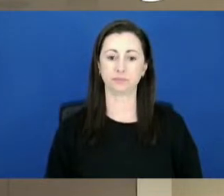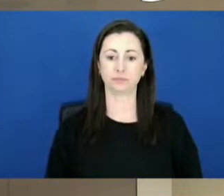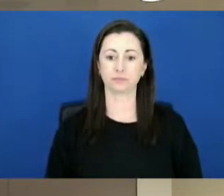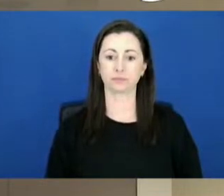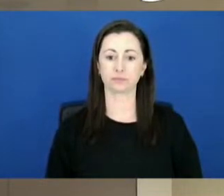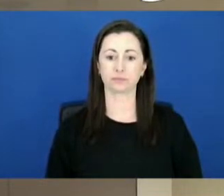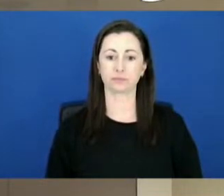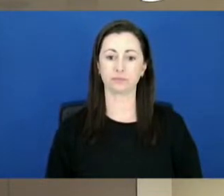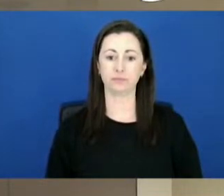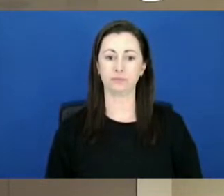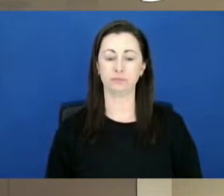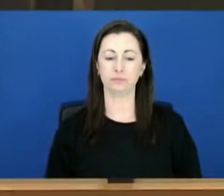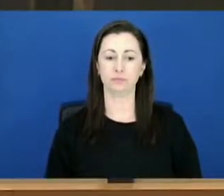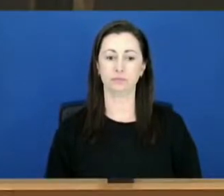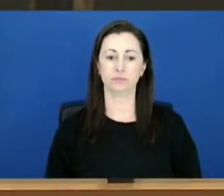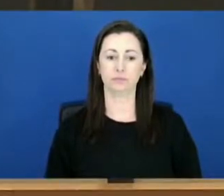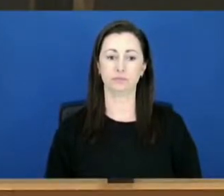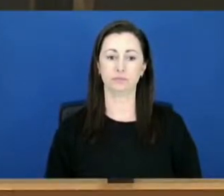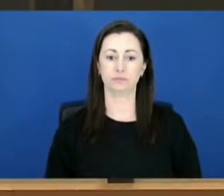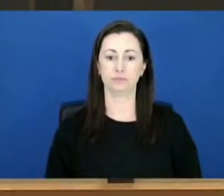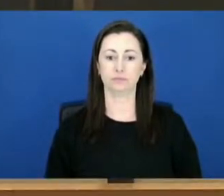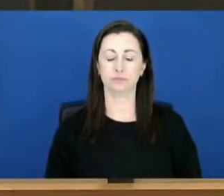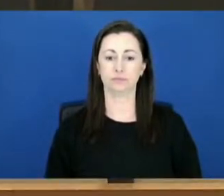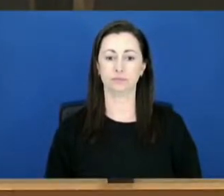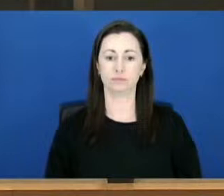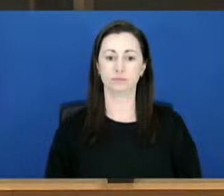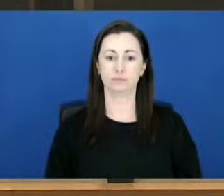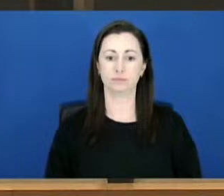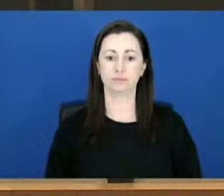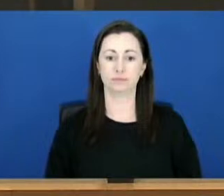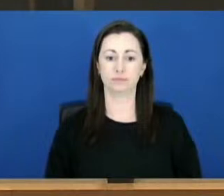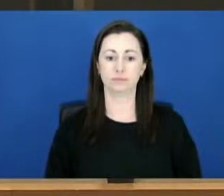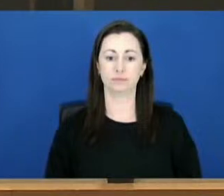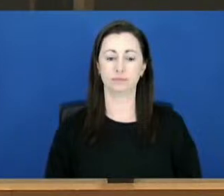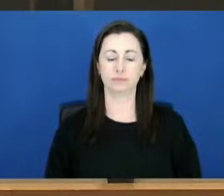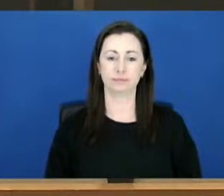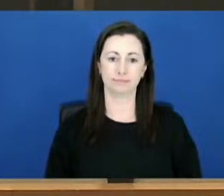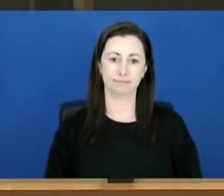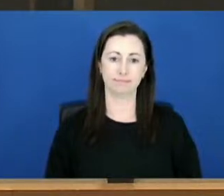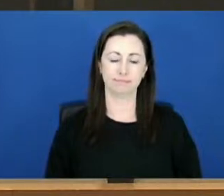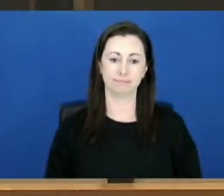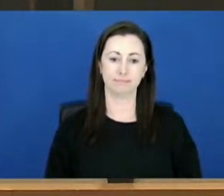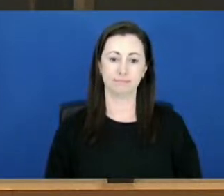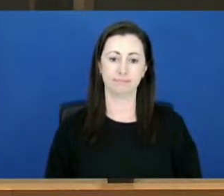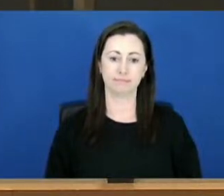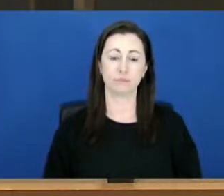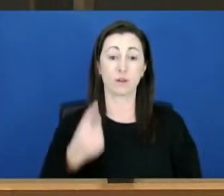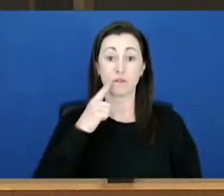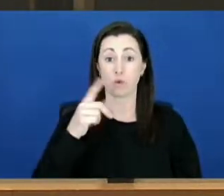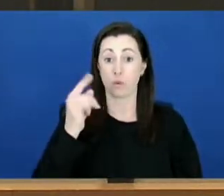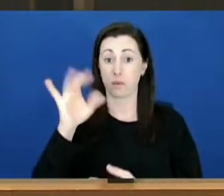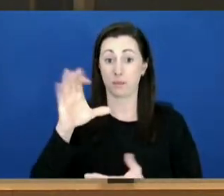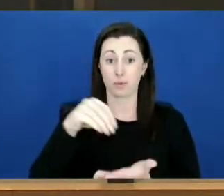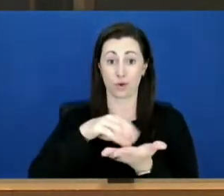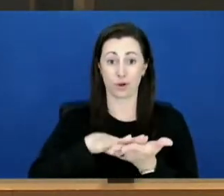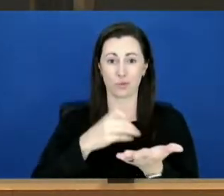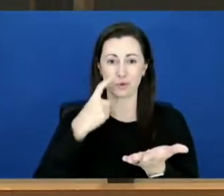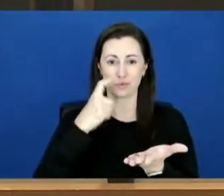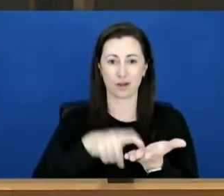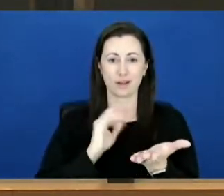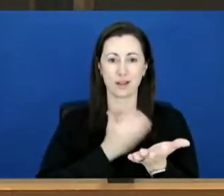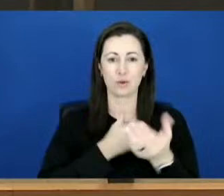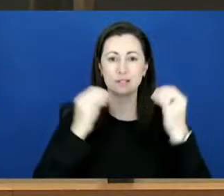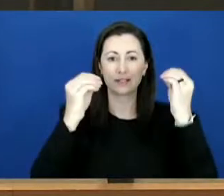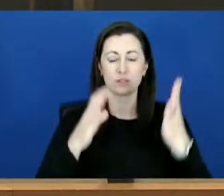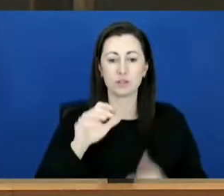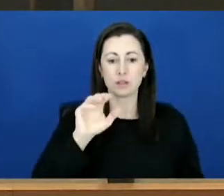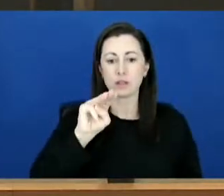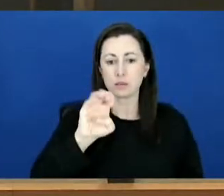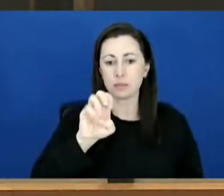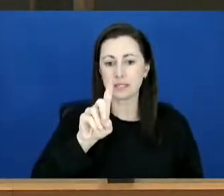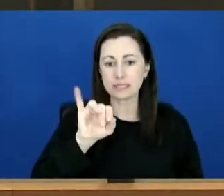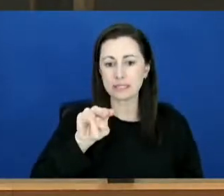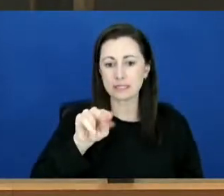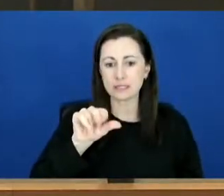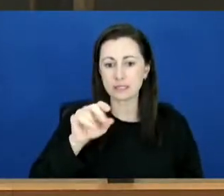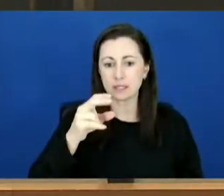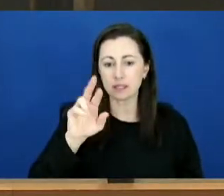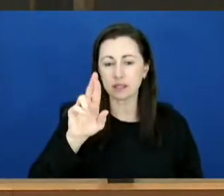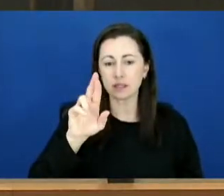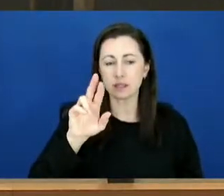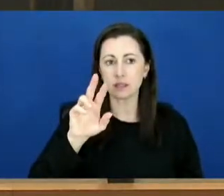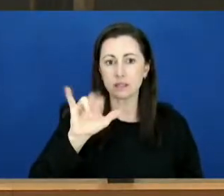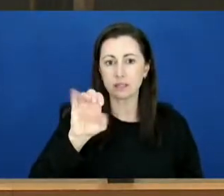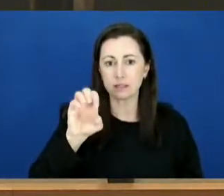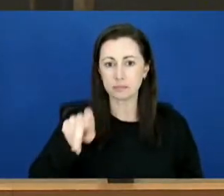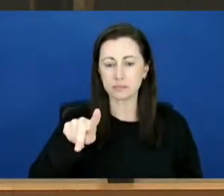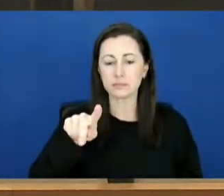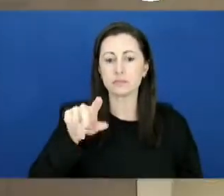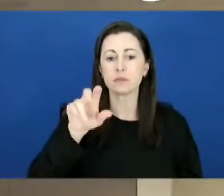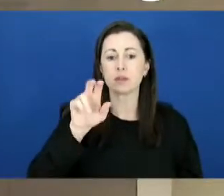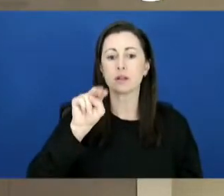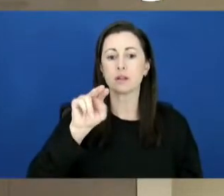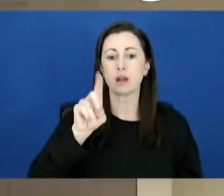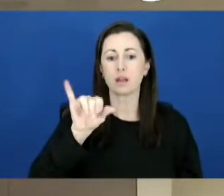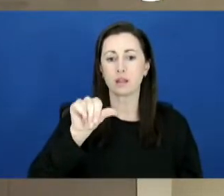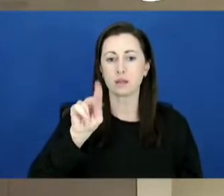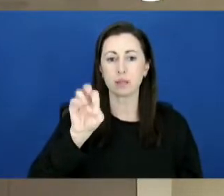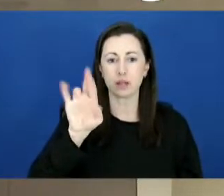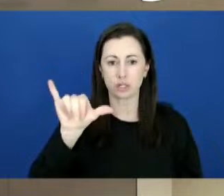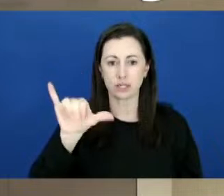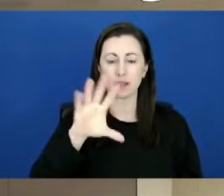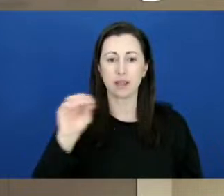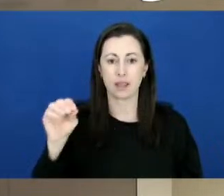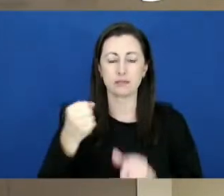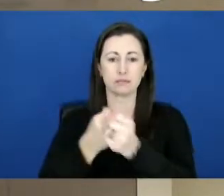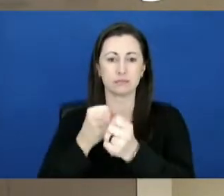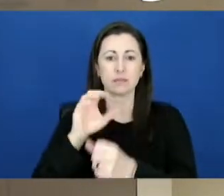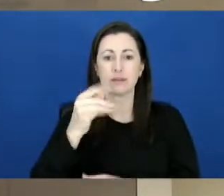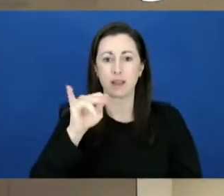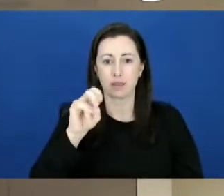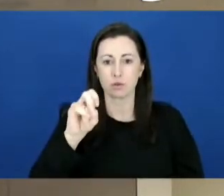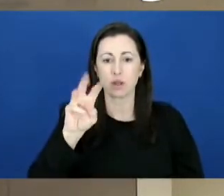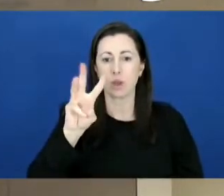RECOGNIZED.